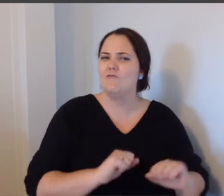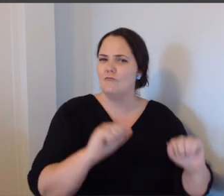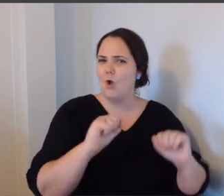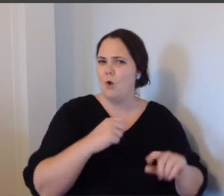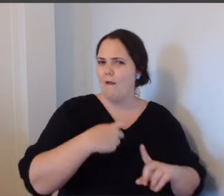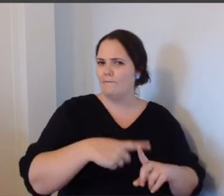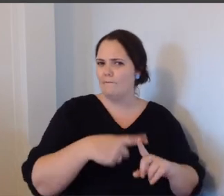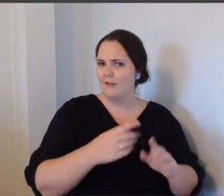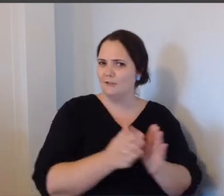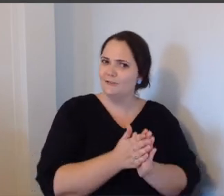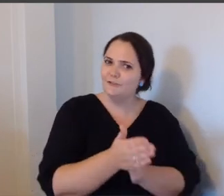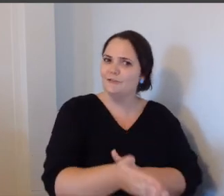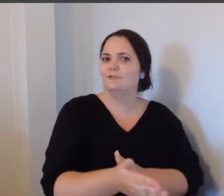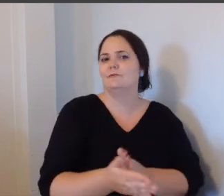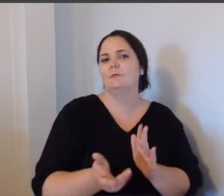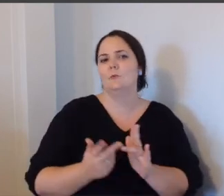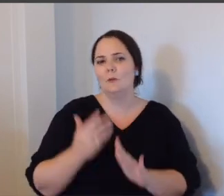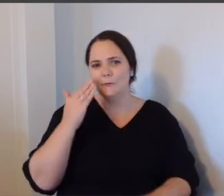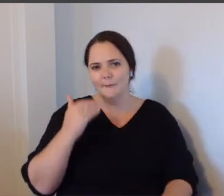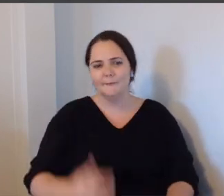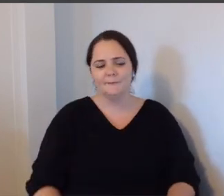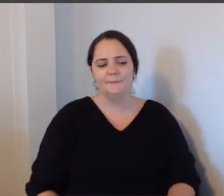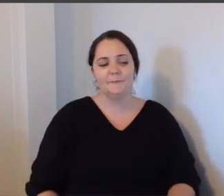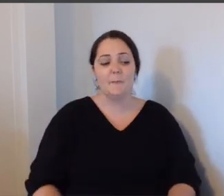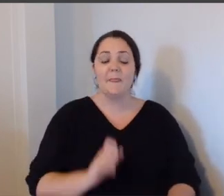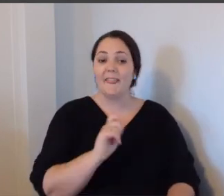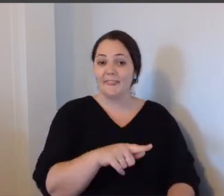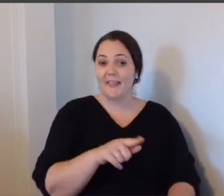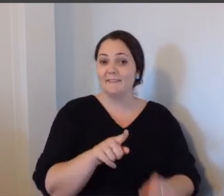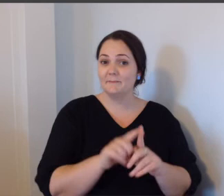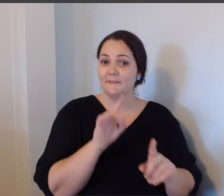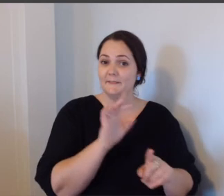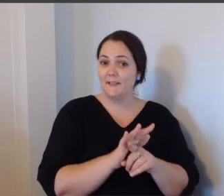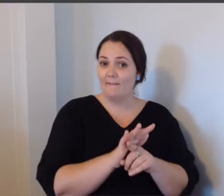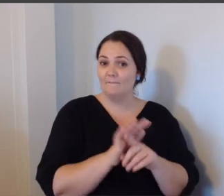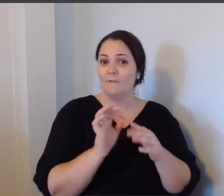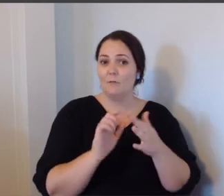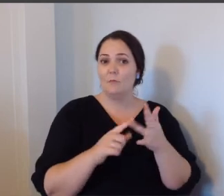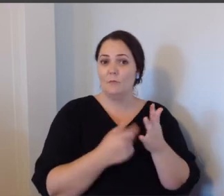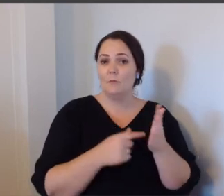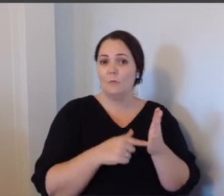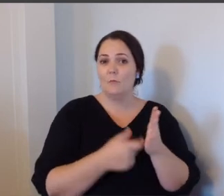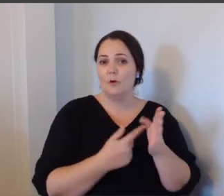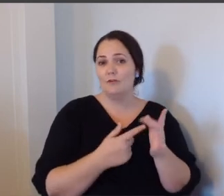held in the National Gallery in London and again self-image is vital to her popularity. Her beauty